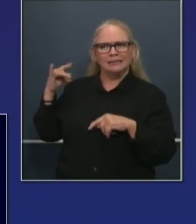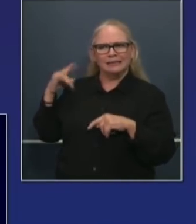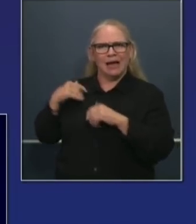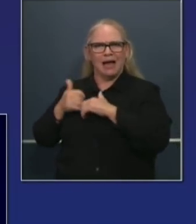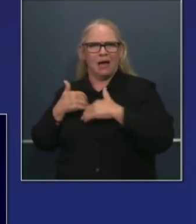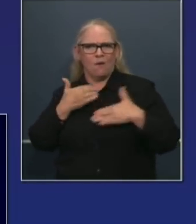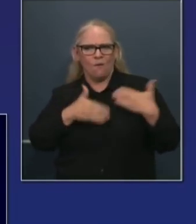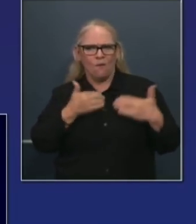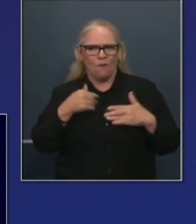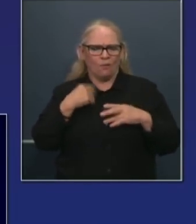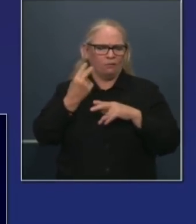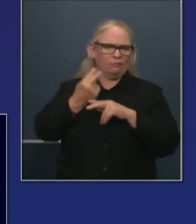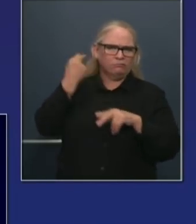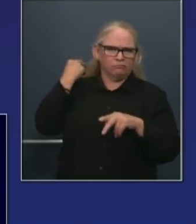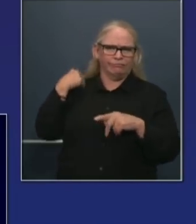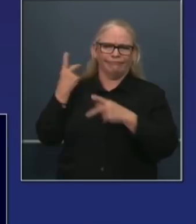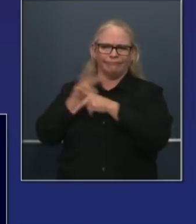OBJECTIVITY AND I OFTEN DO